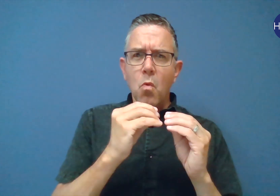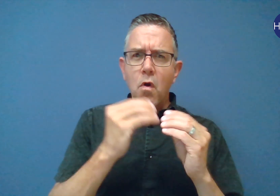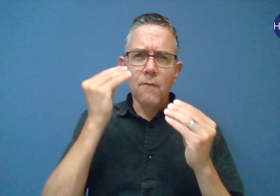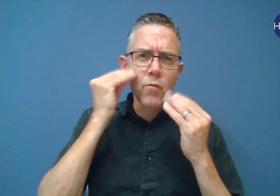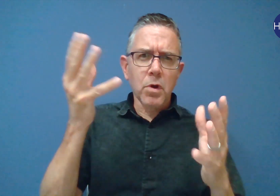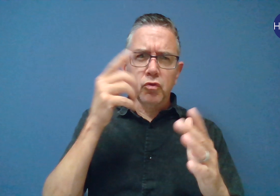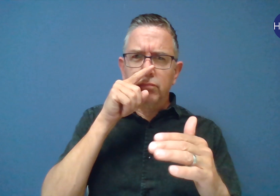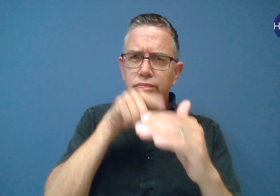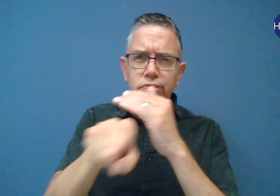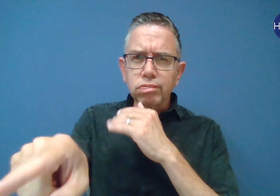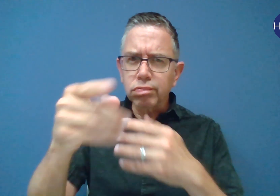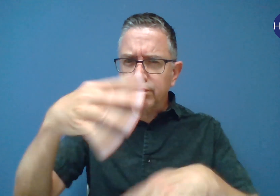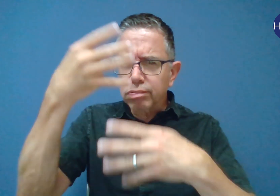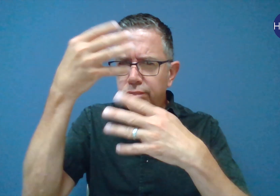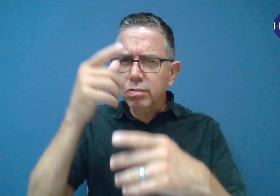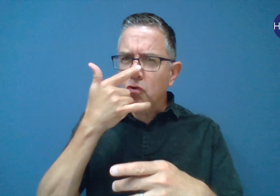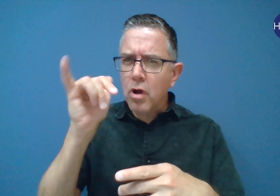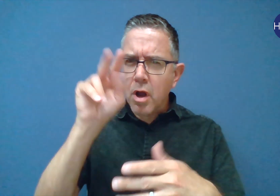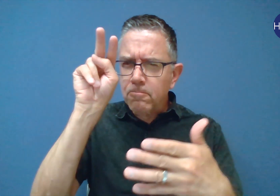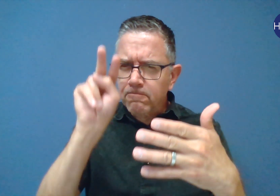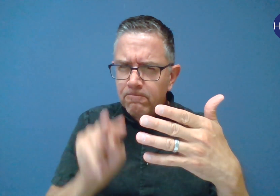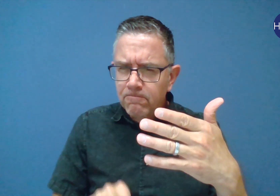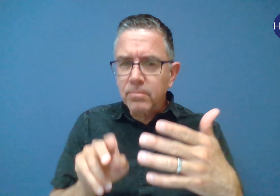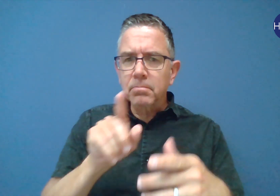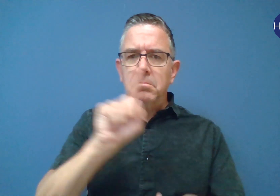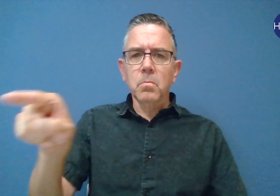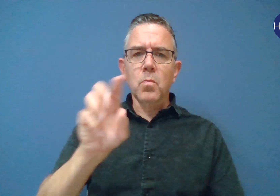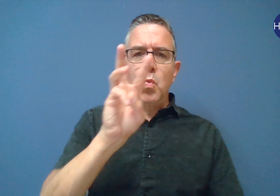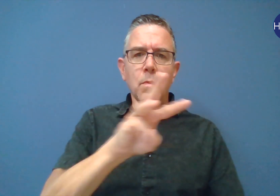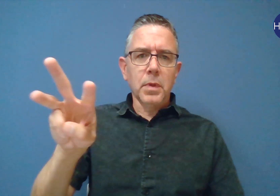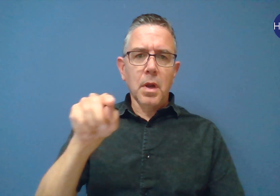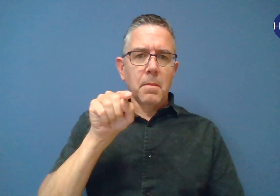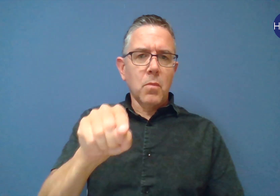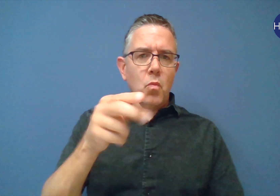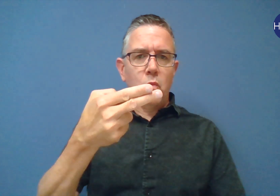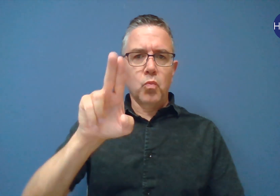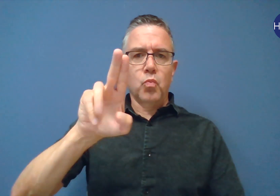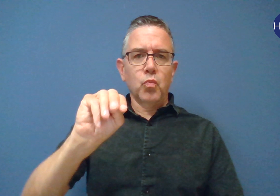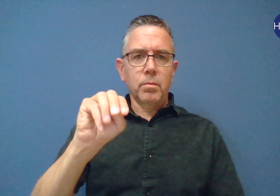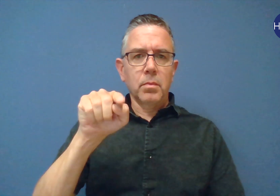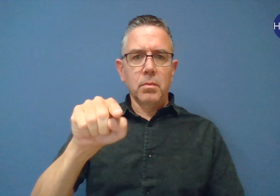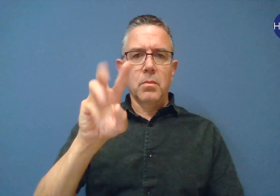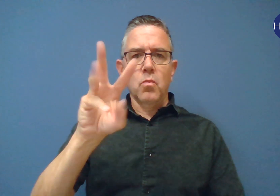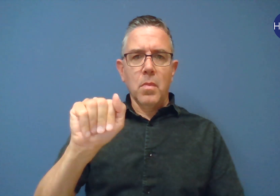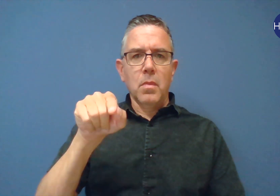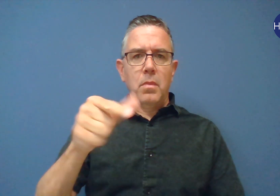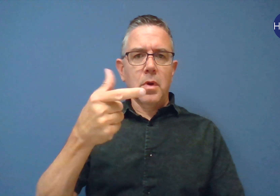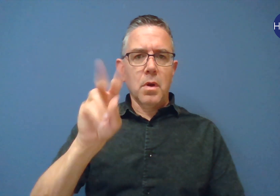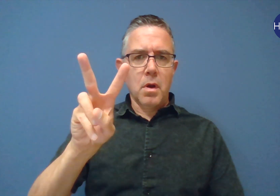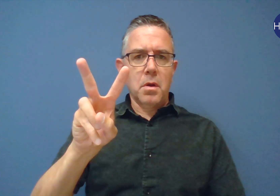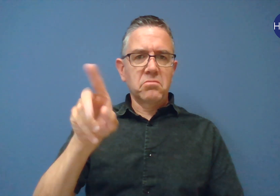There is more information about it on their website: www.hum.wa.gov